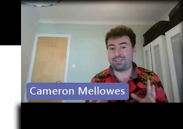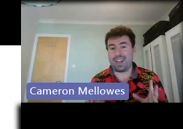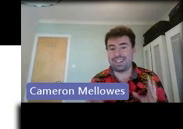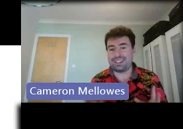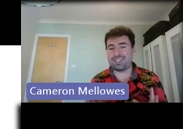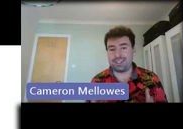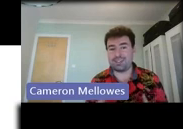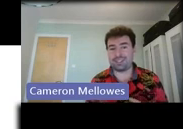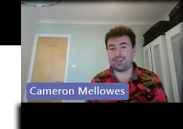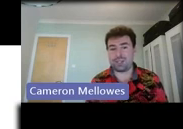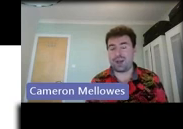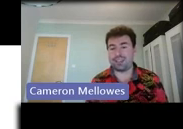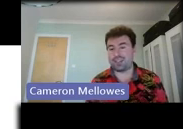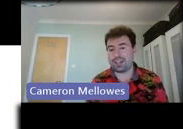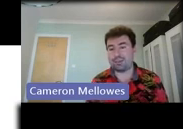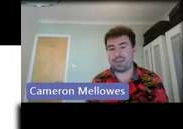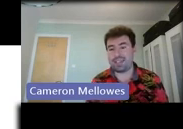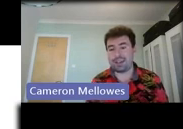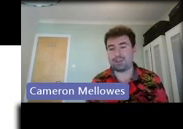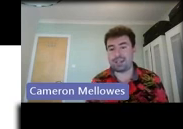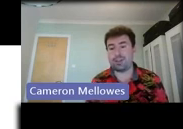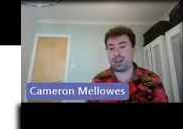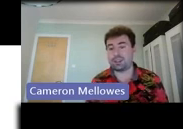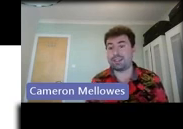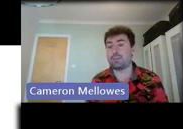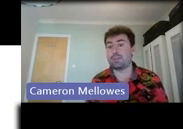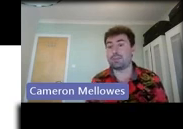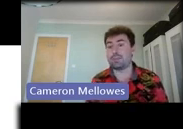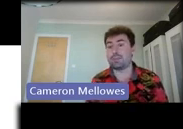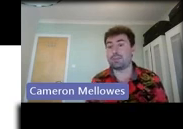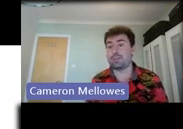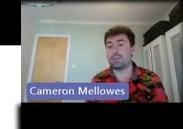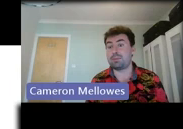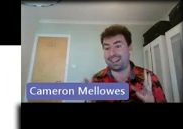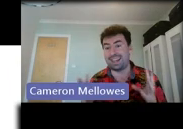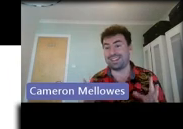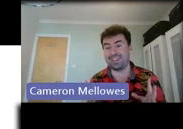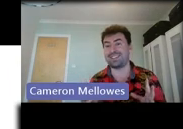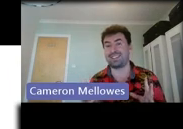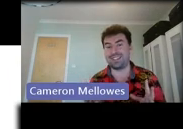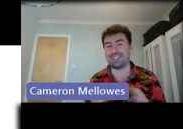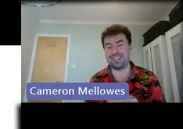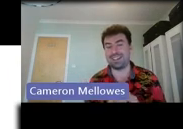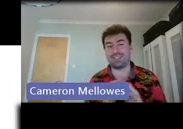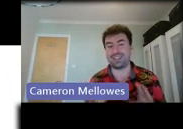provide detailed solutions to each question. That would be that would be too much. I mean, some of you might have clear solutions to each question and